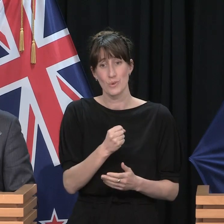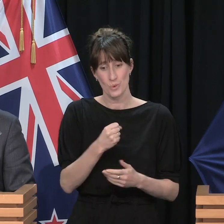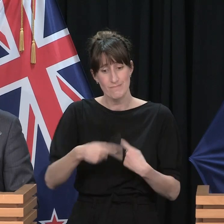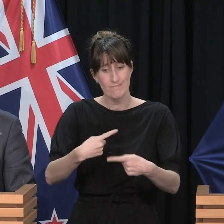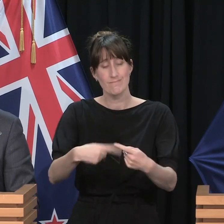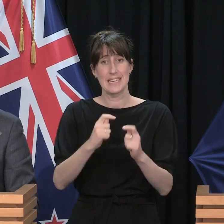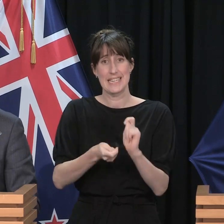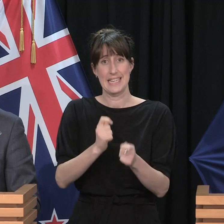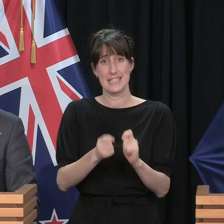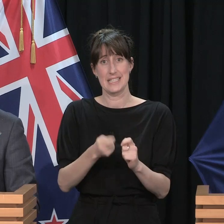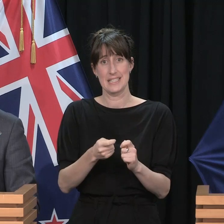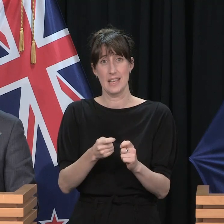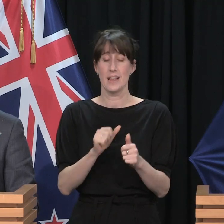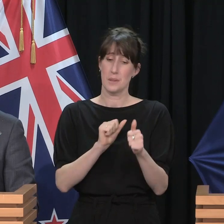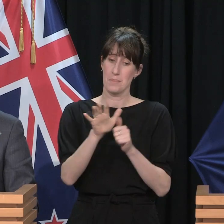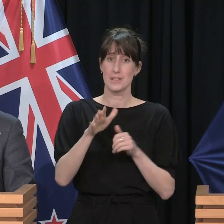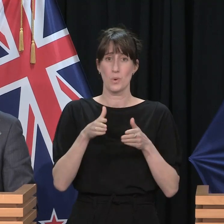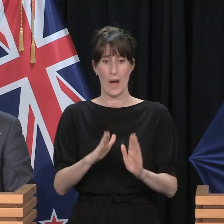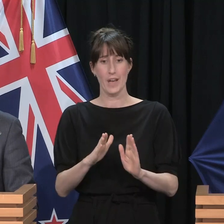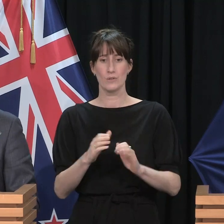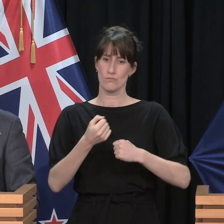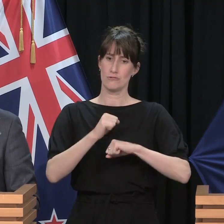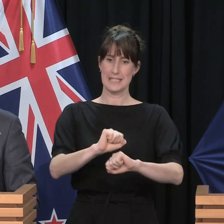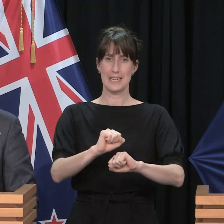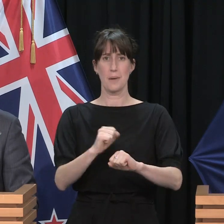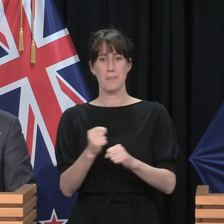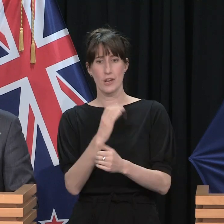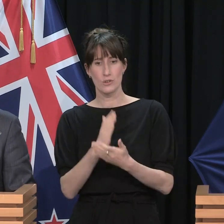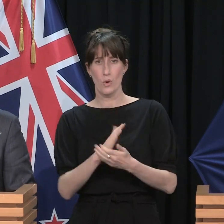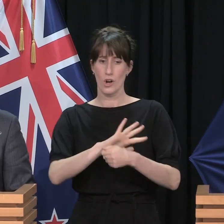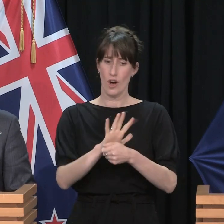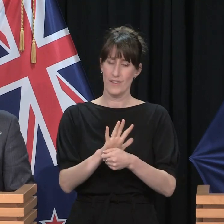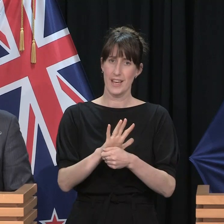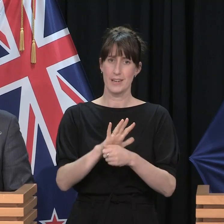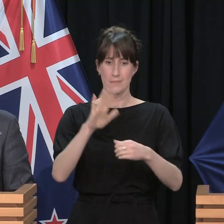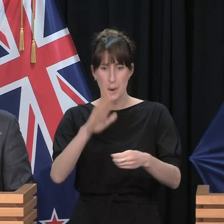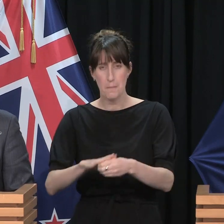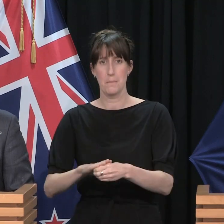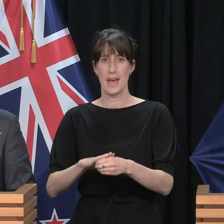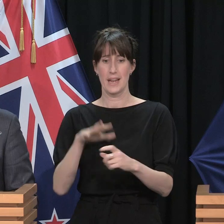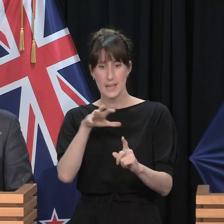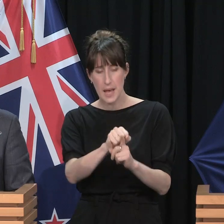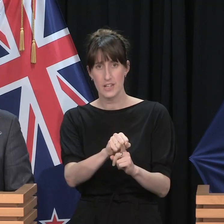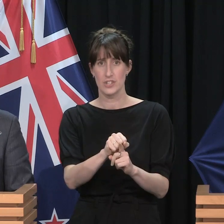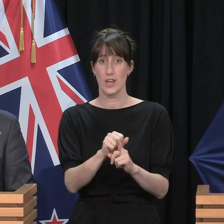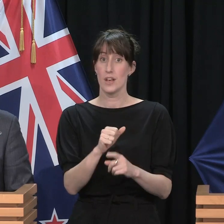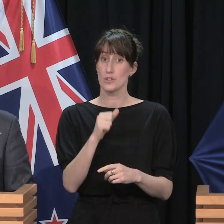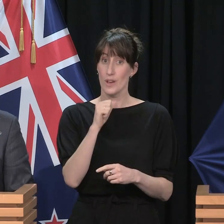need to play our part in. In order to stay on top of COVID-19, to make sure that we